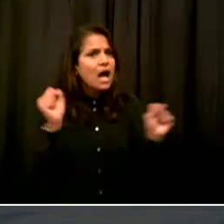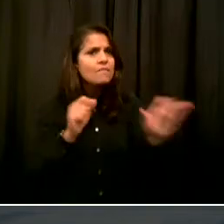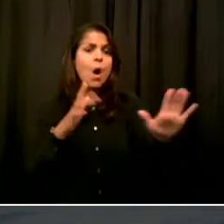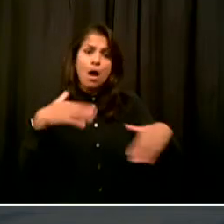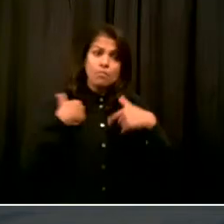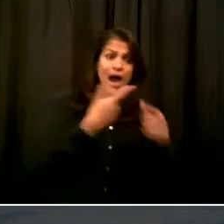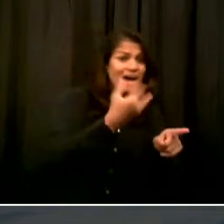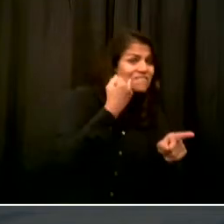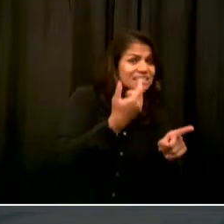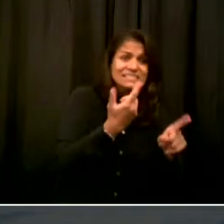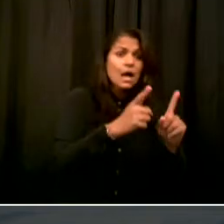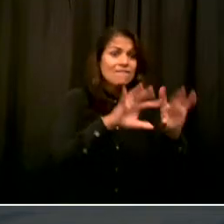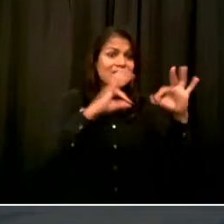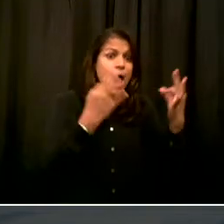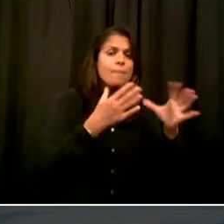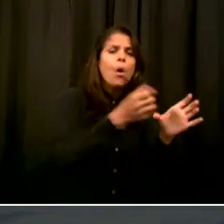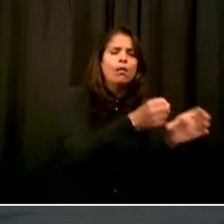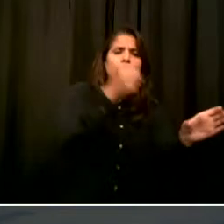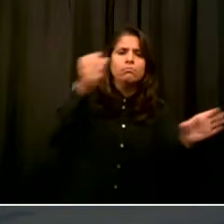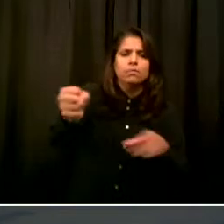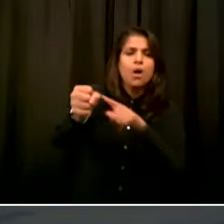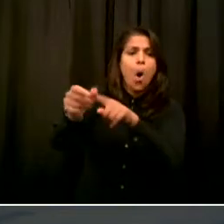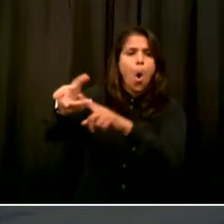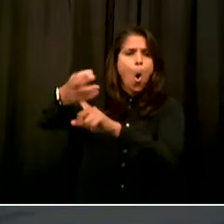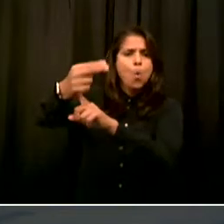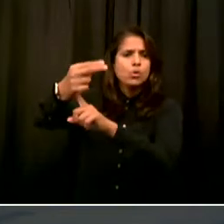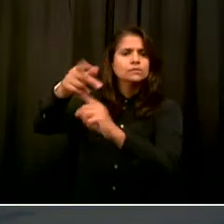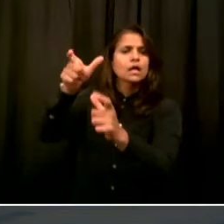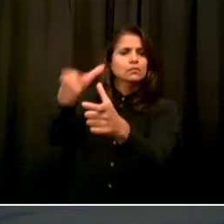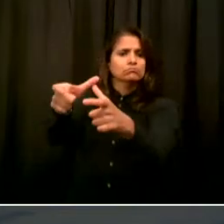KEEP YOU AND YOUR FAMILY SAFE AND HAVE YOU STAY HOME TO GET TTROHUGH THIS.